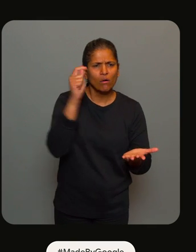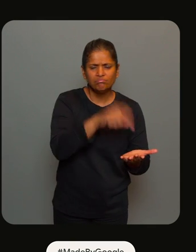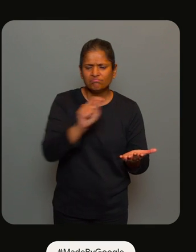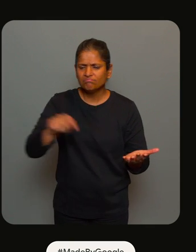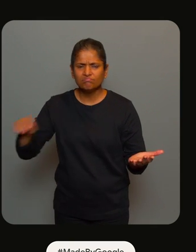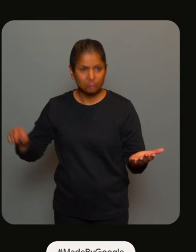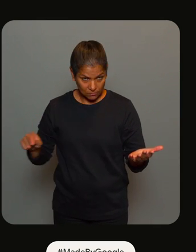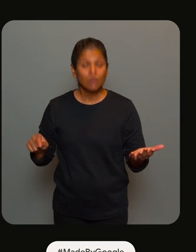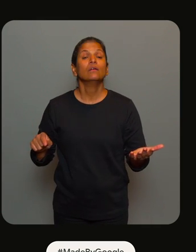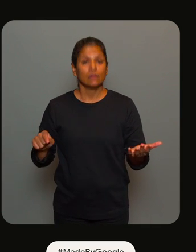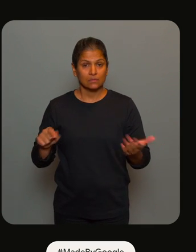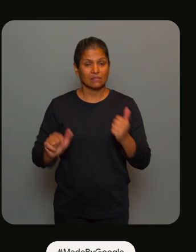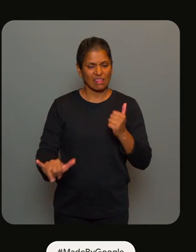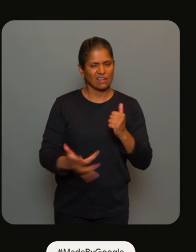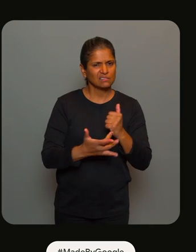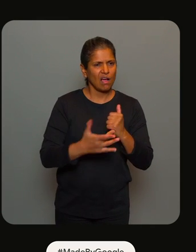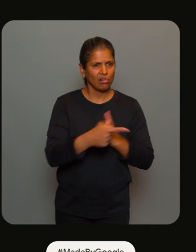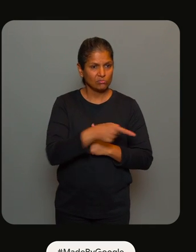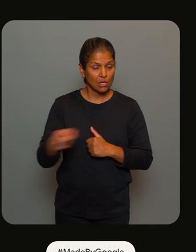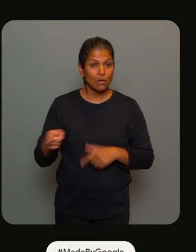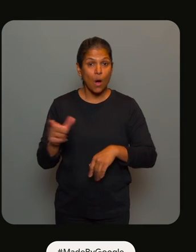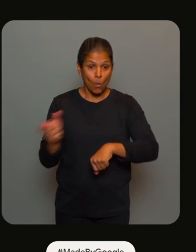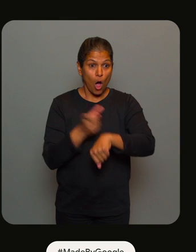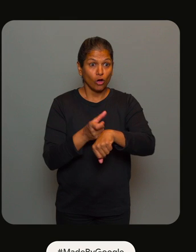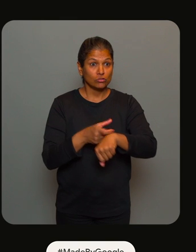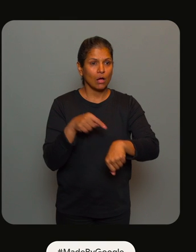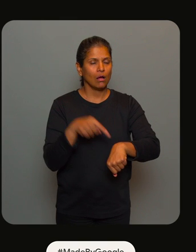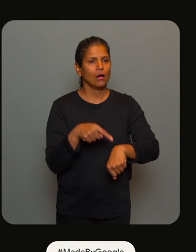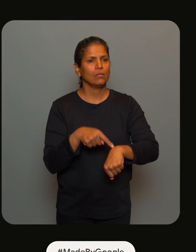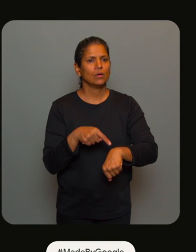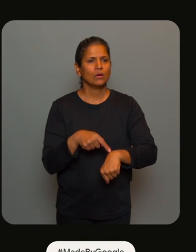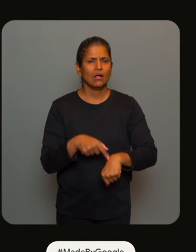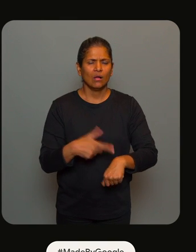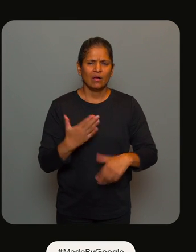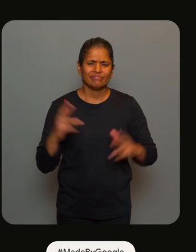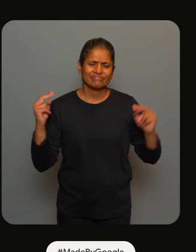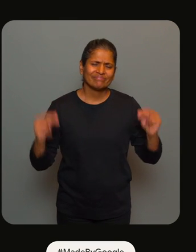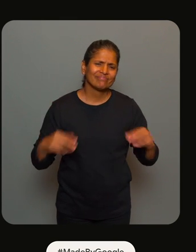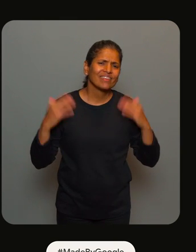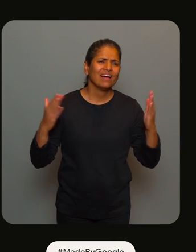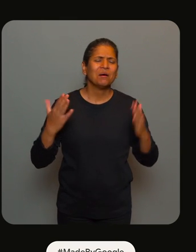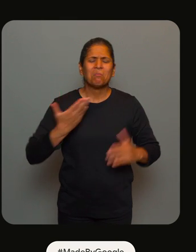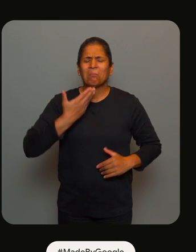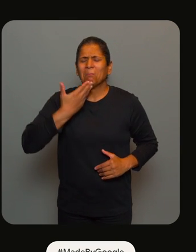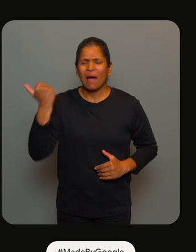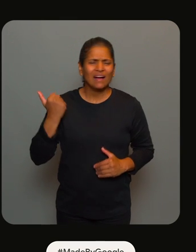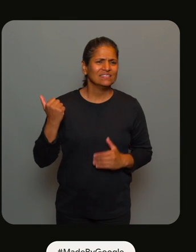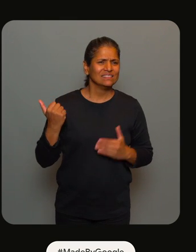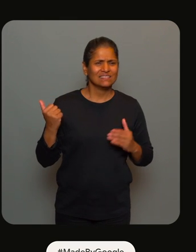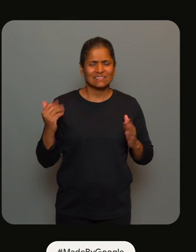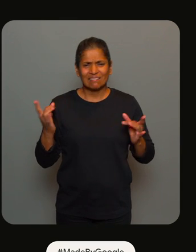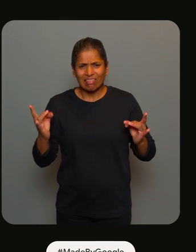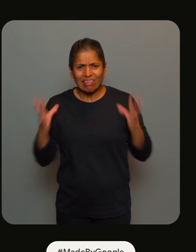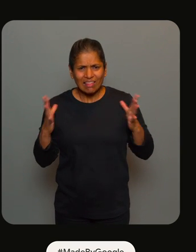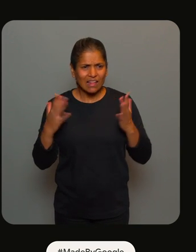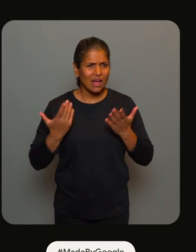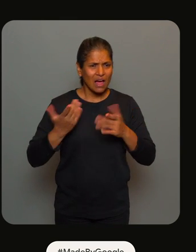A watch needs to be able to dress up for a night out, and be durable enough to go with you When you’re camping or rock